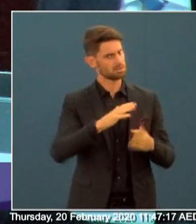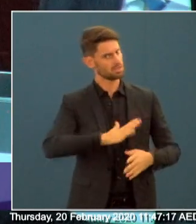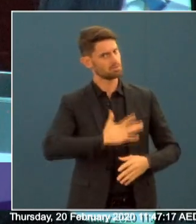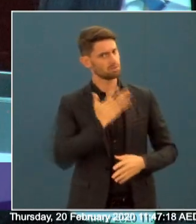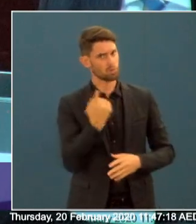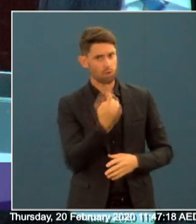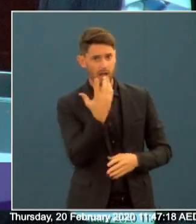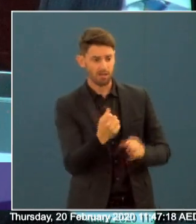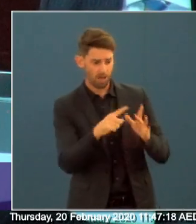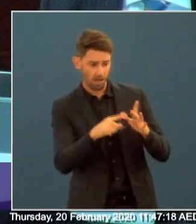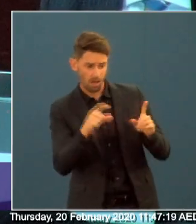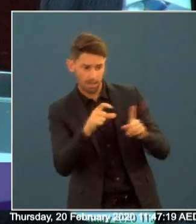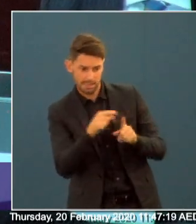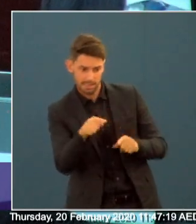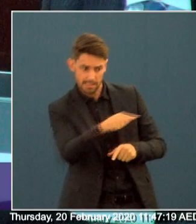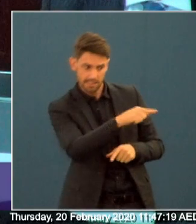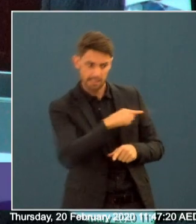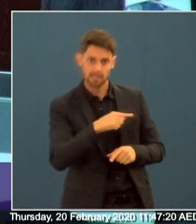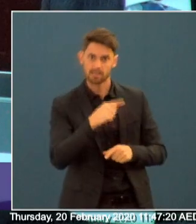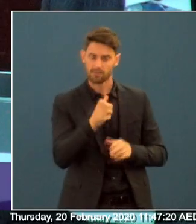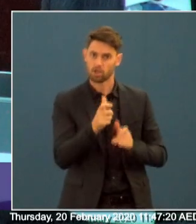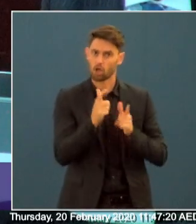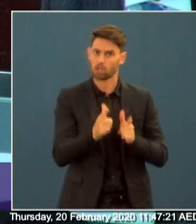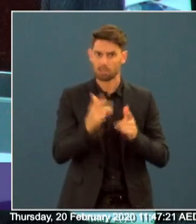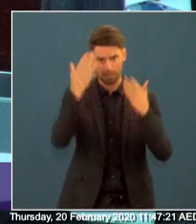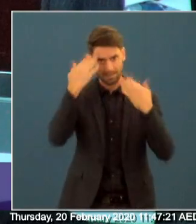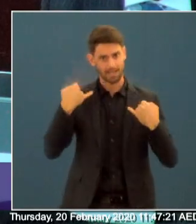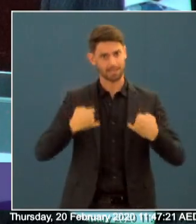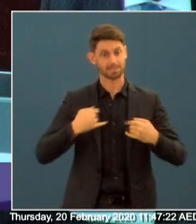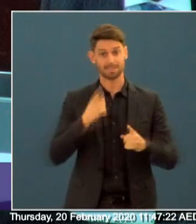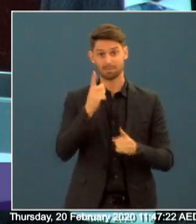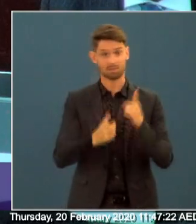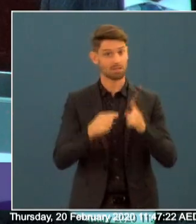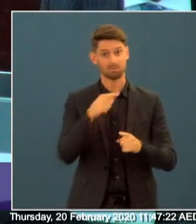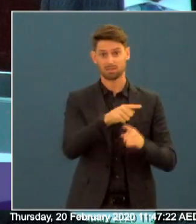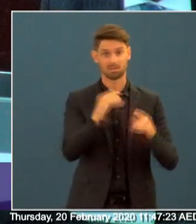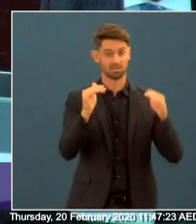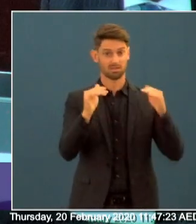for those common conditions would be two to three times higher than the general population.